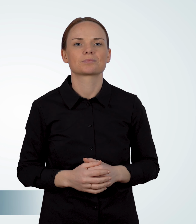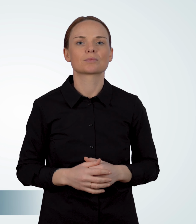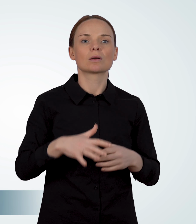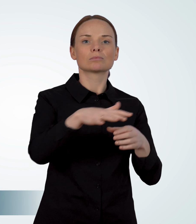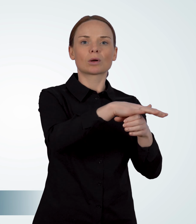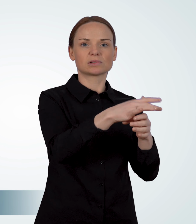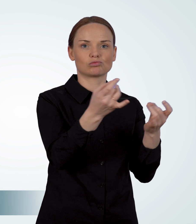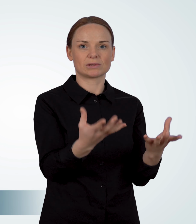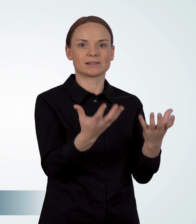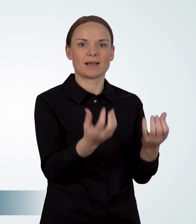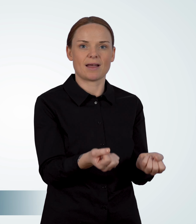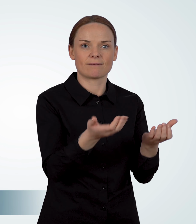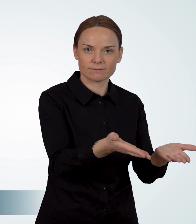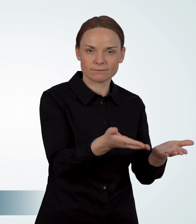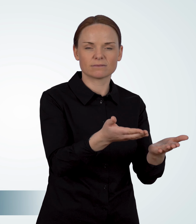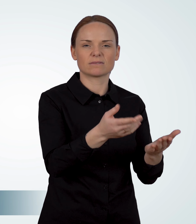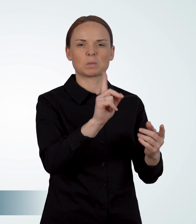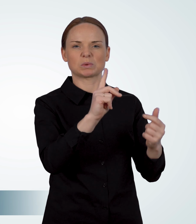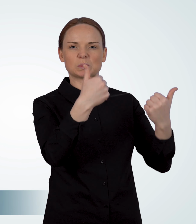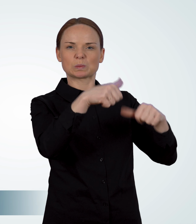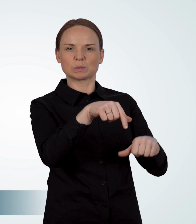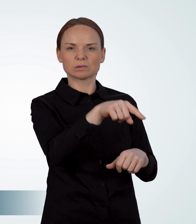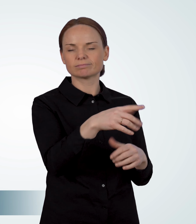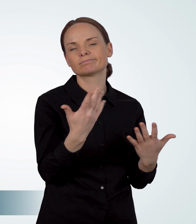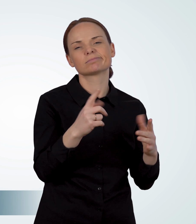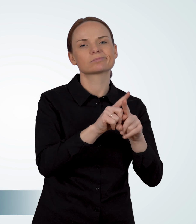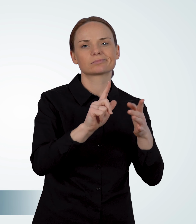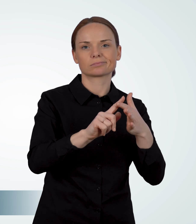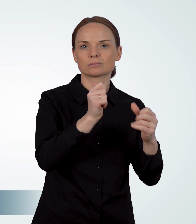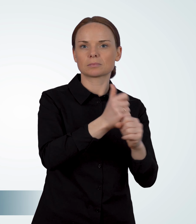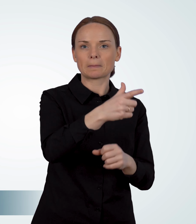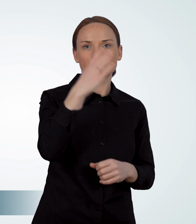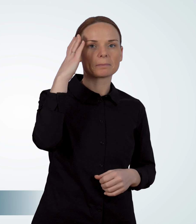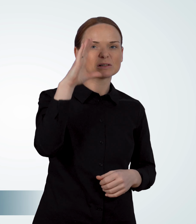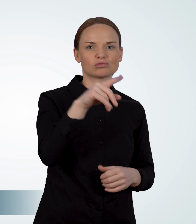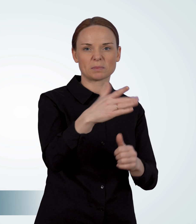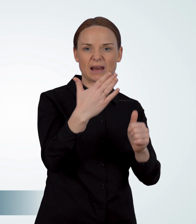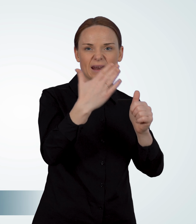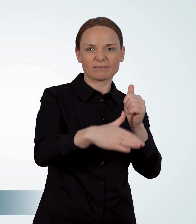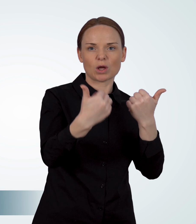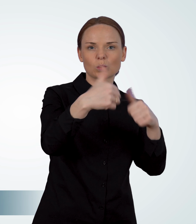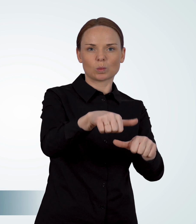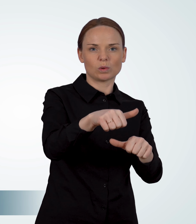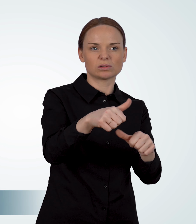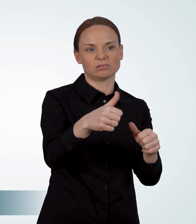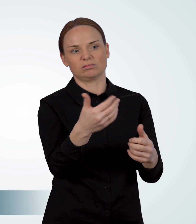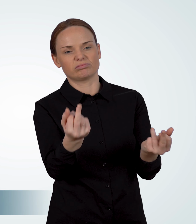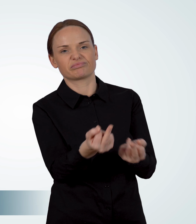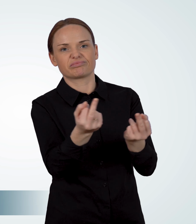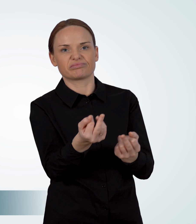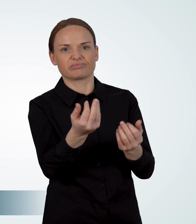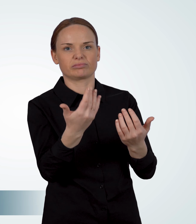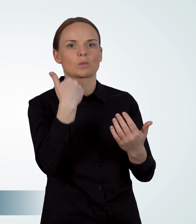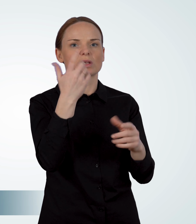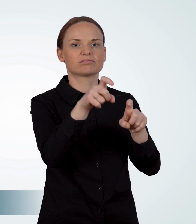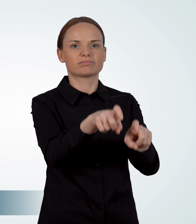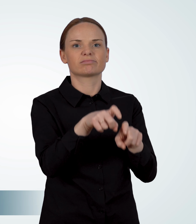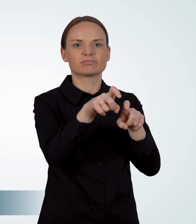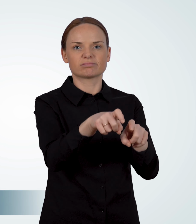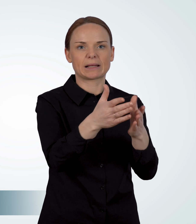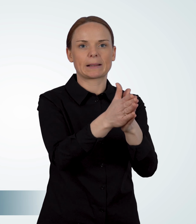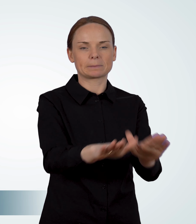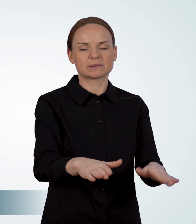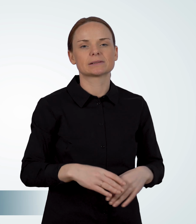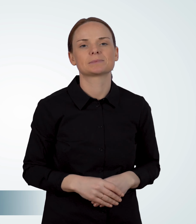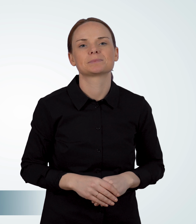• the use of existing properties (unused bedrooms and empty properties).